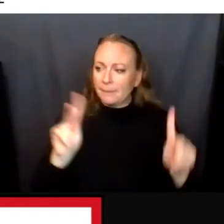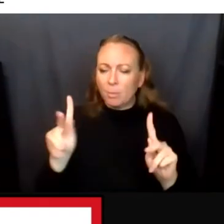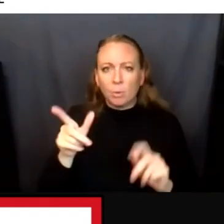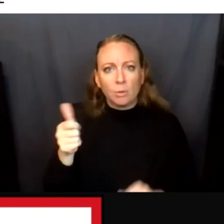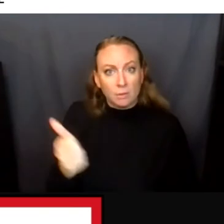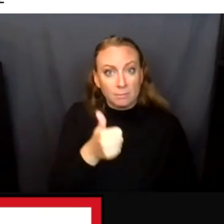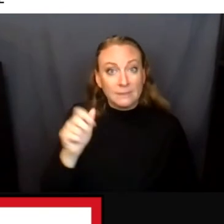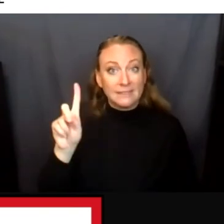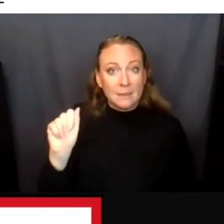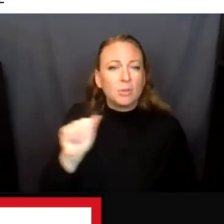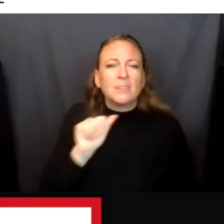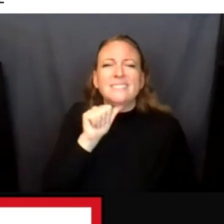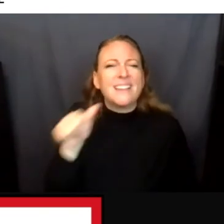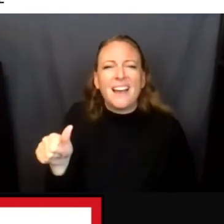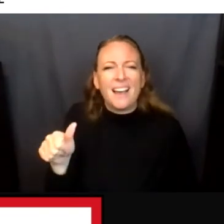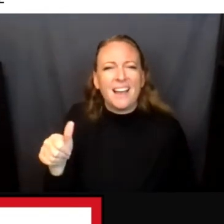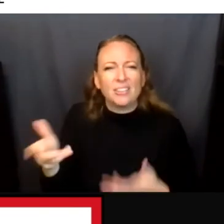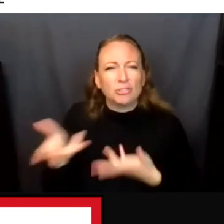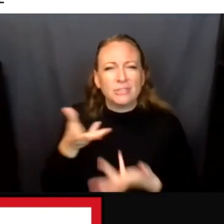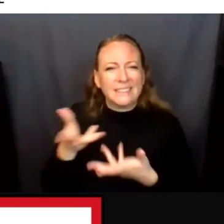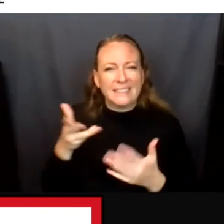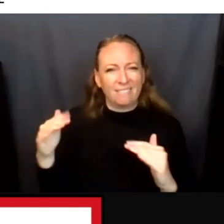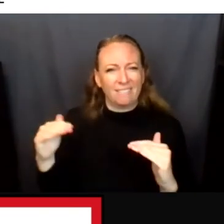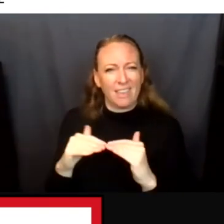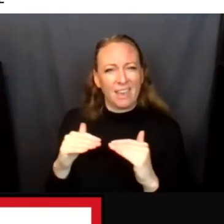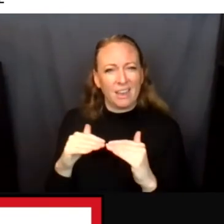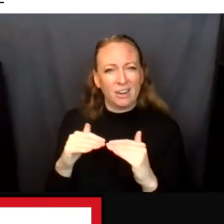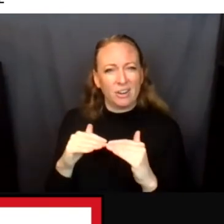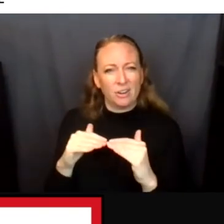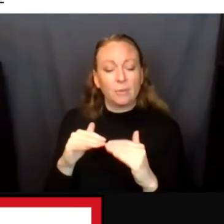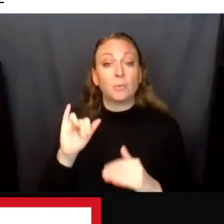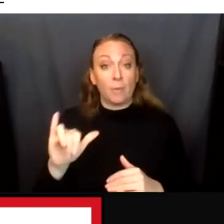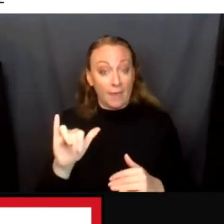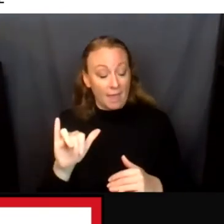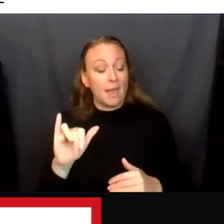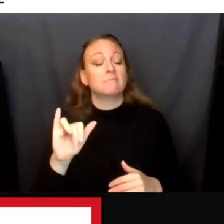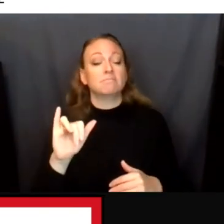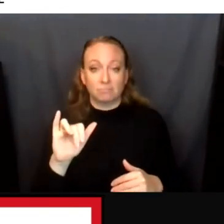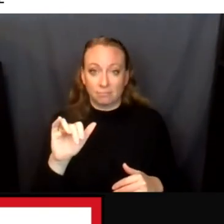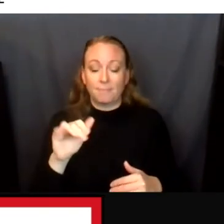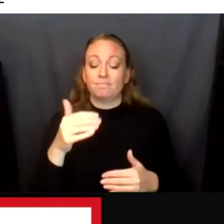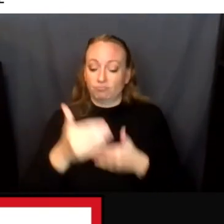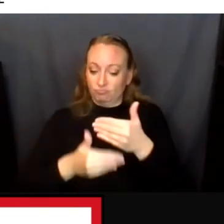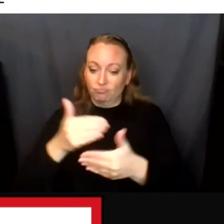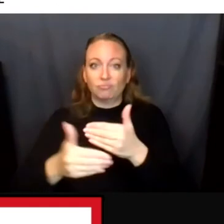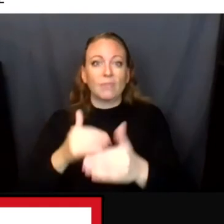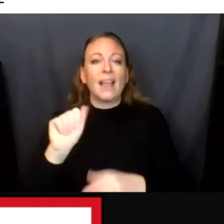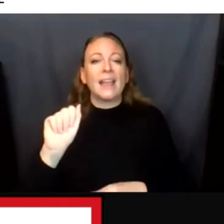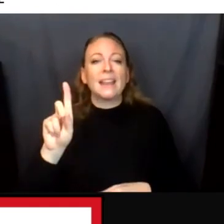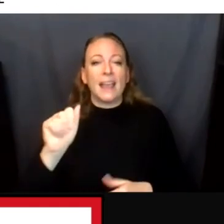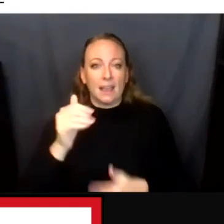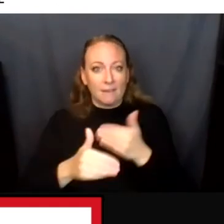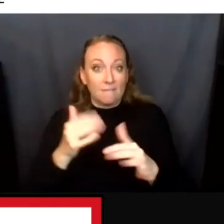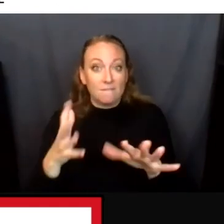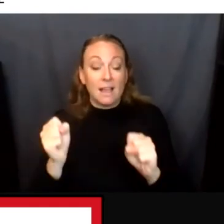So it went through rapidly and is now the law of the land, not only in the United States